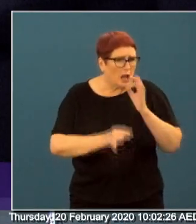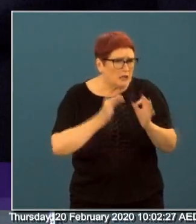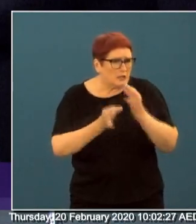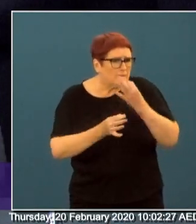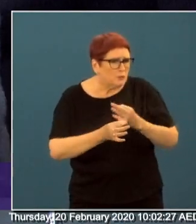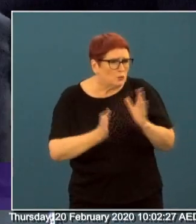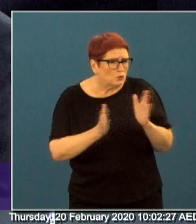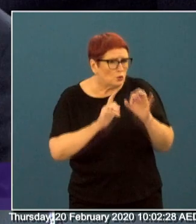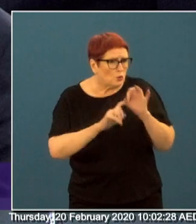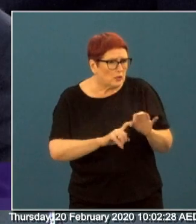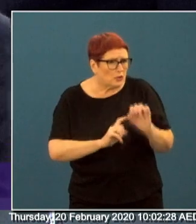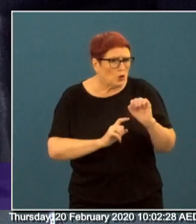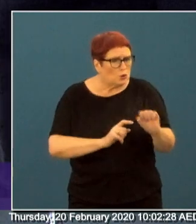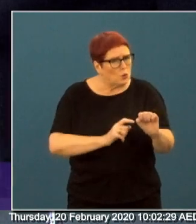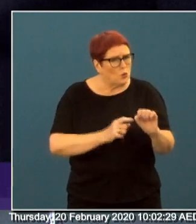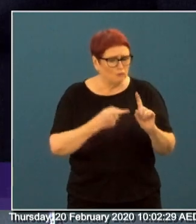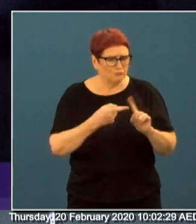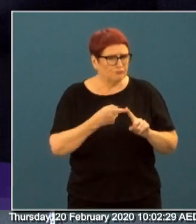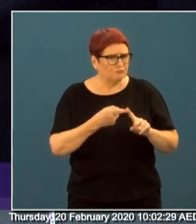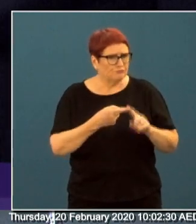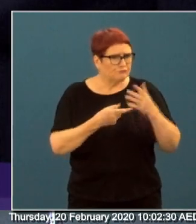What is your area of clinical expertise?